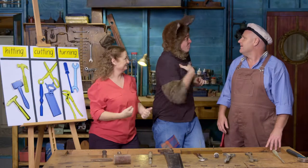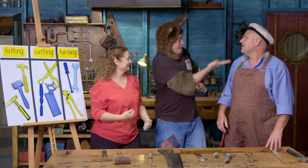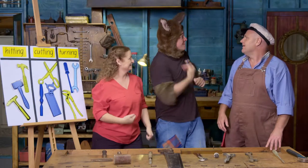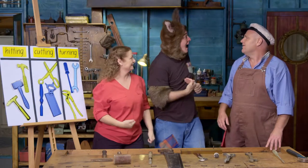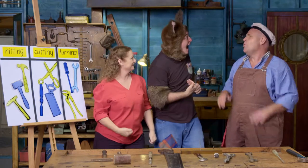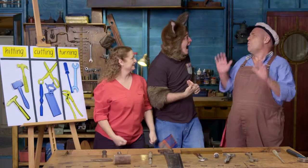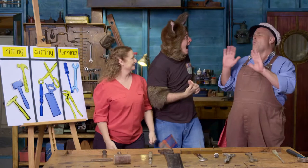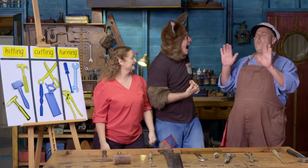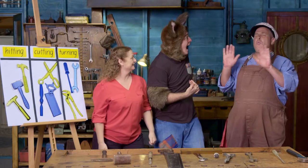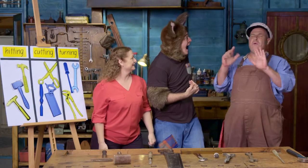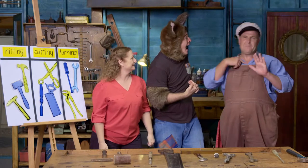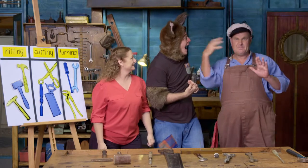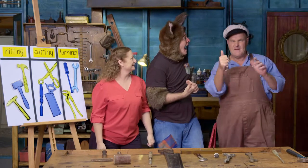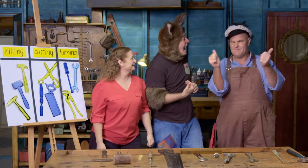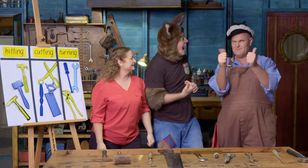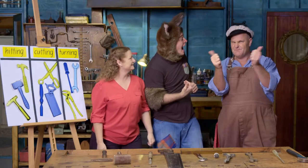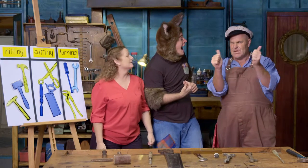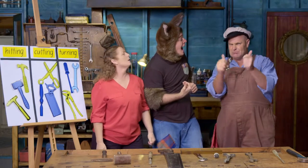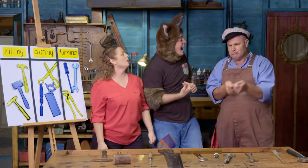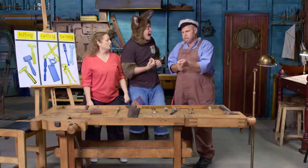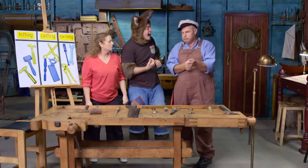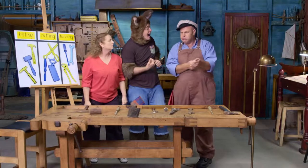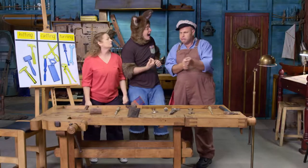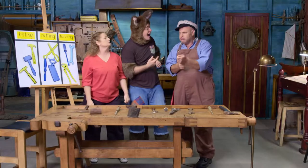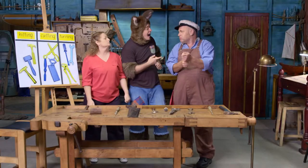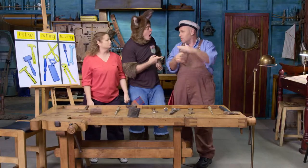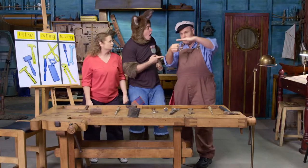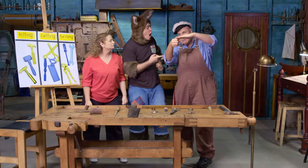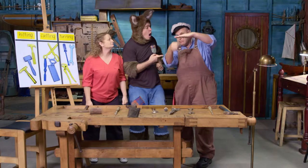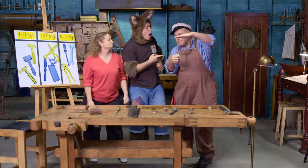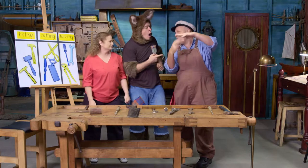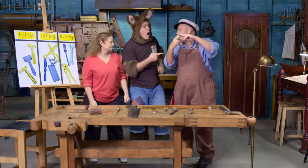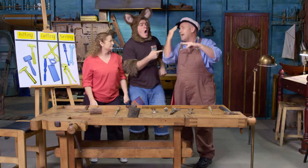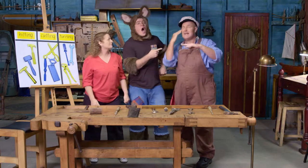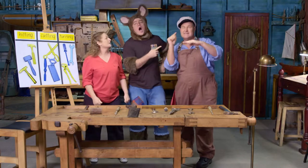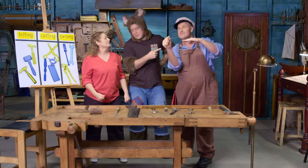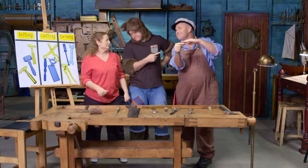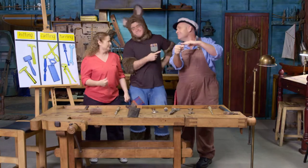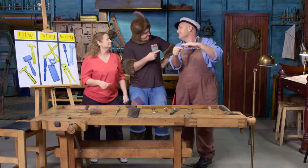Skip, do you want to come? Oh, no. I must finish lathing that leg for the lady around the corner.